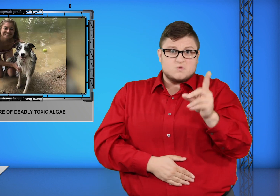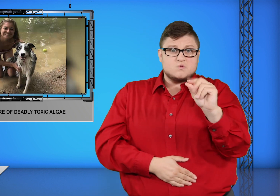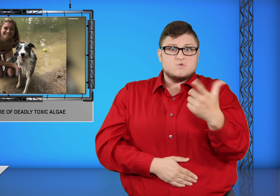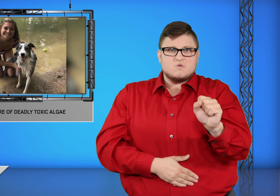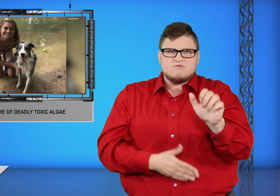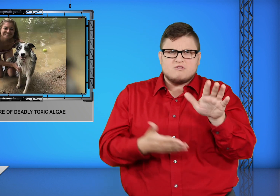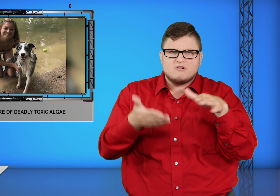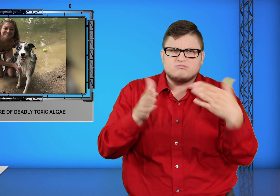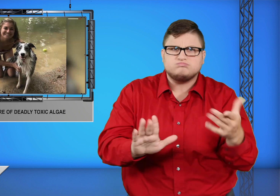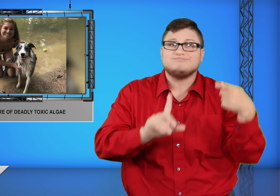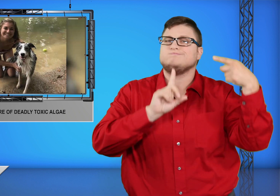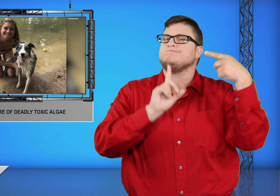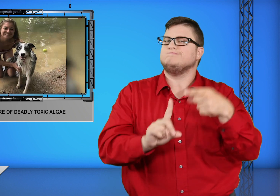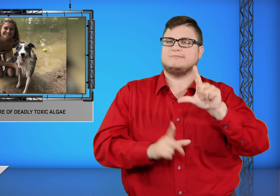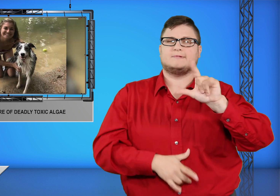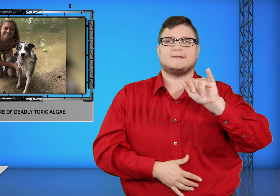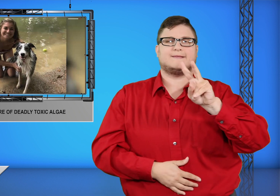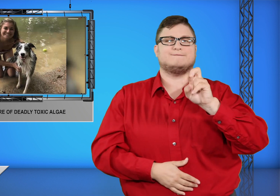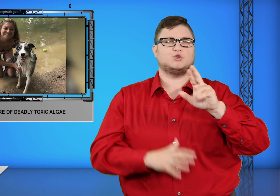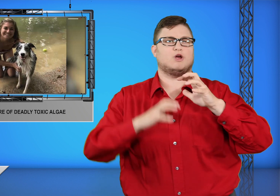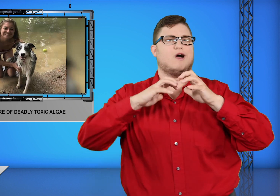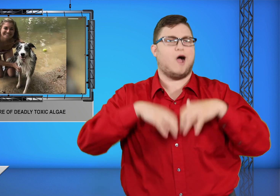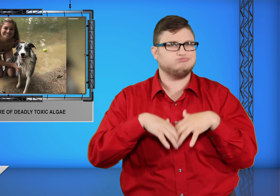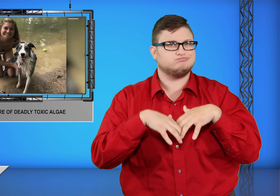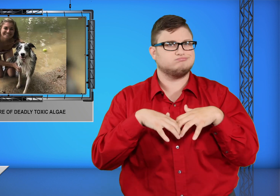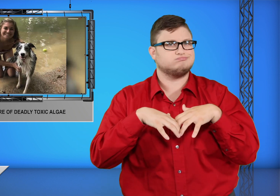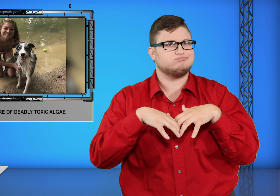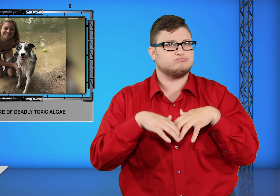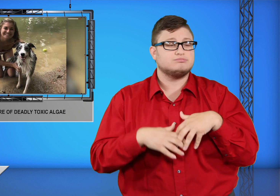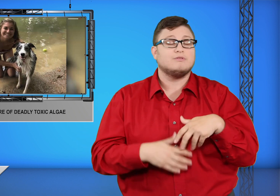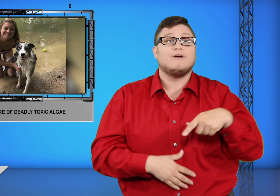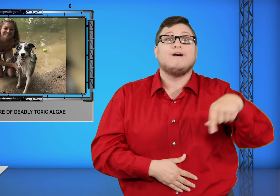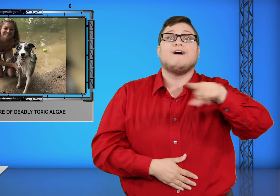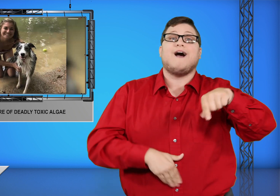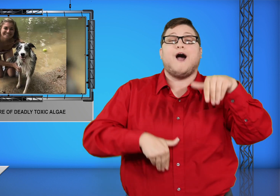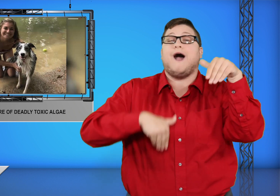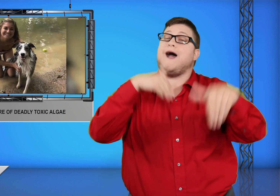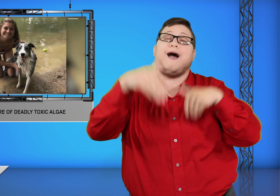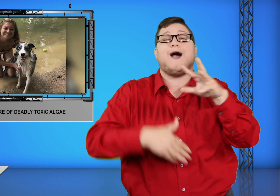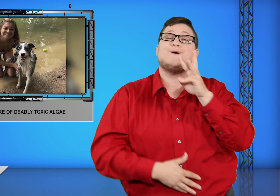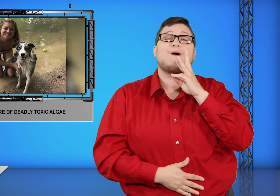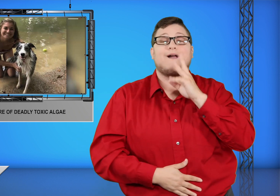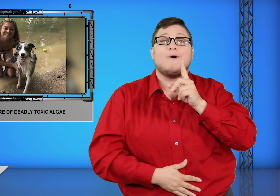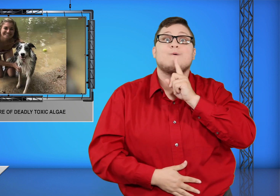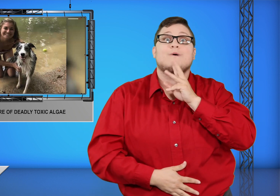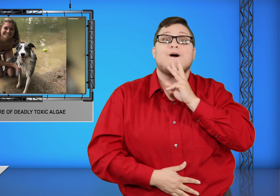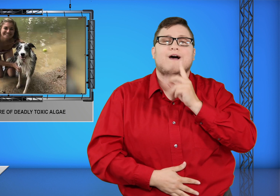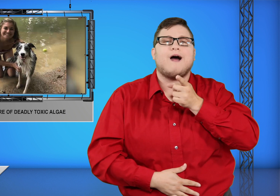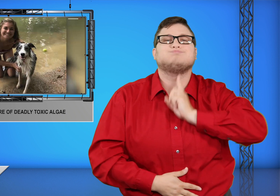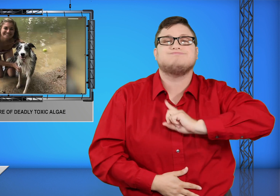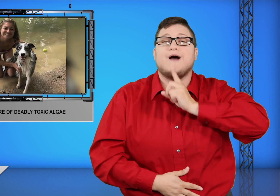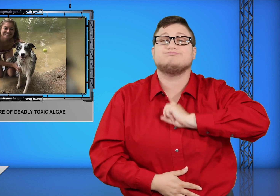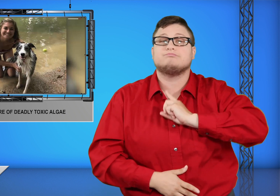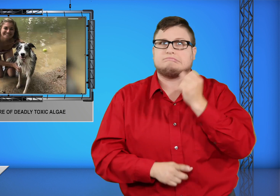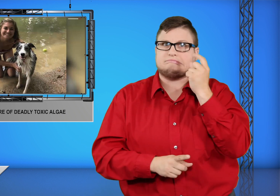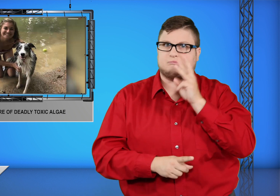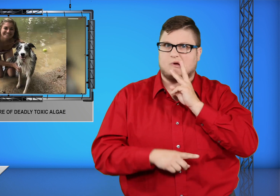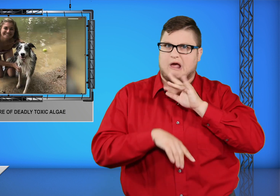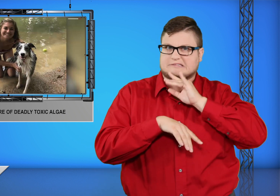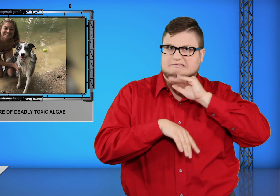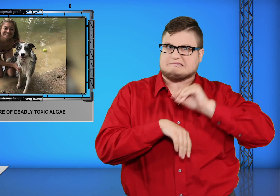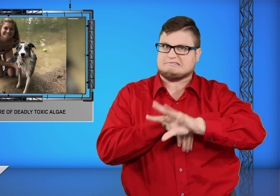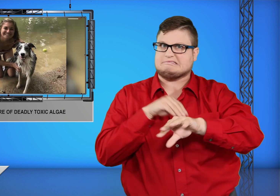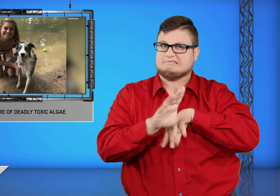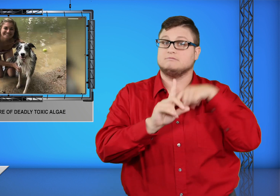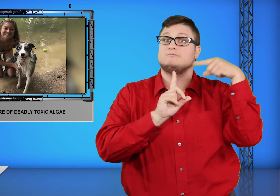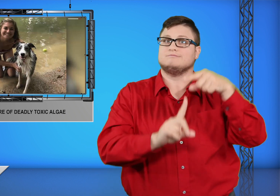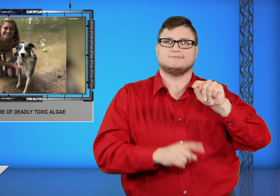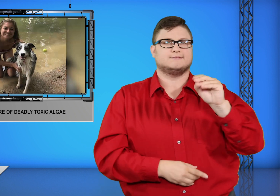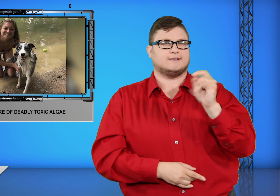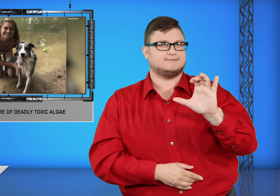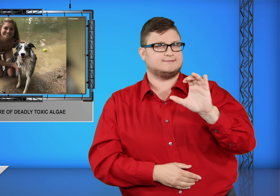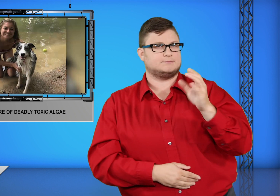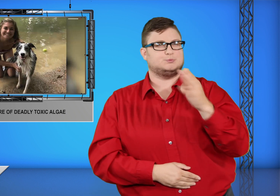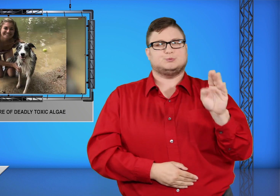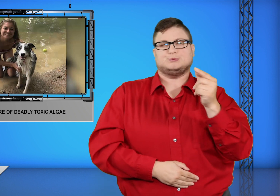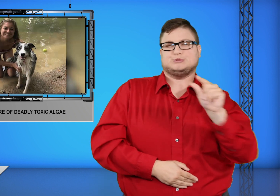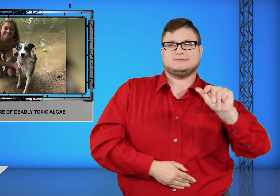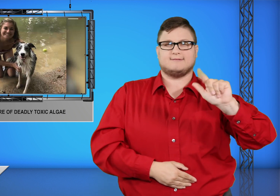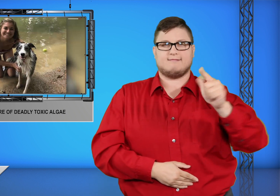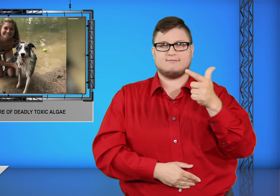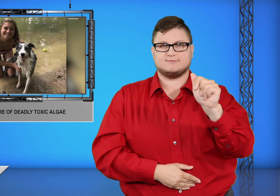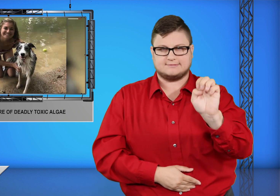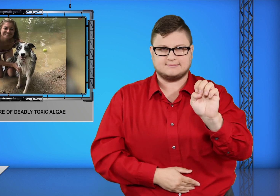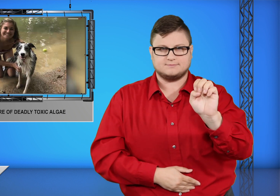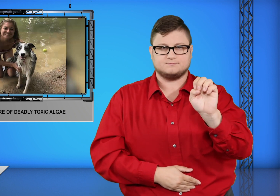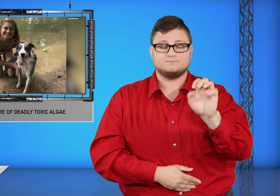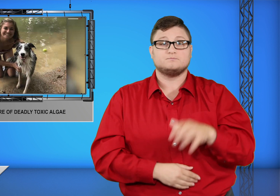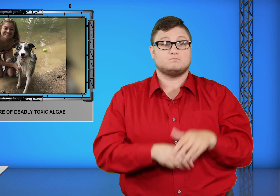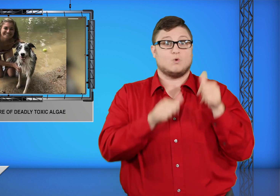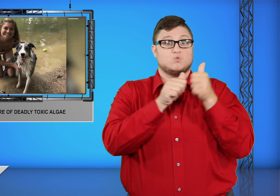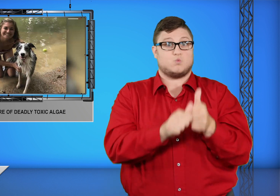They all died of liver failure caused by ingesting water contaminated with toxic blue-green algae.